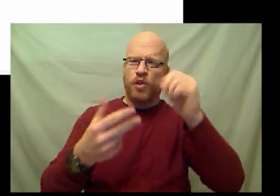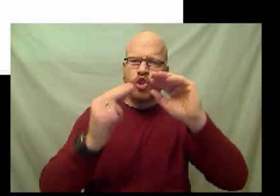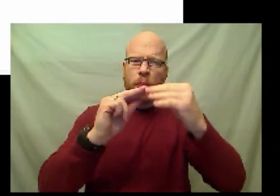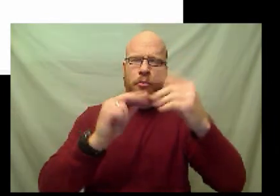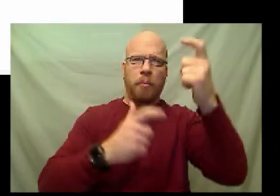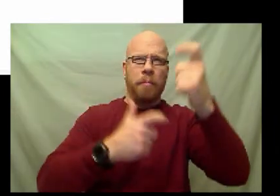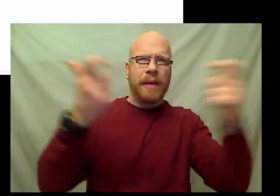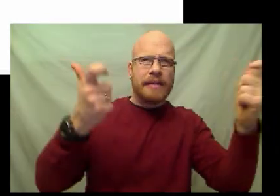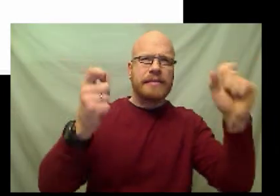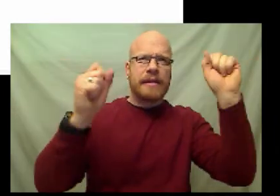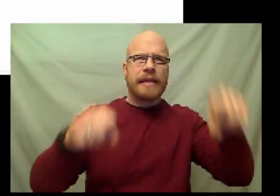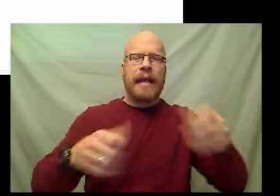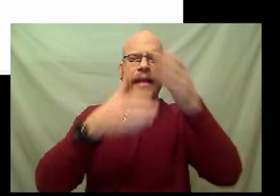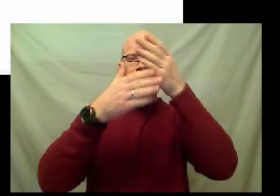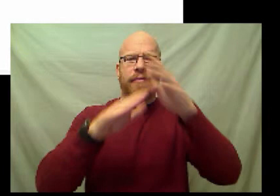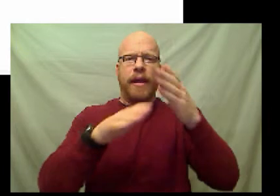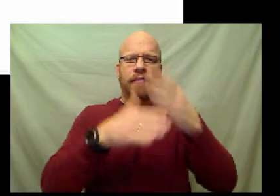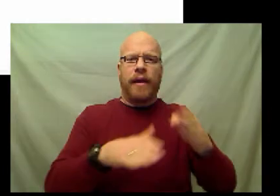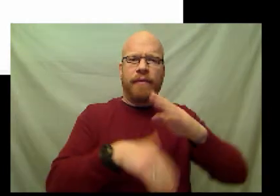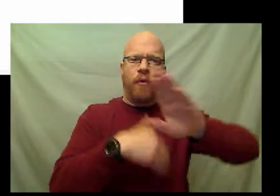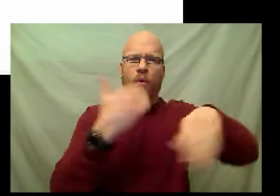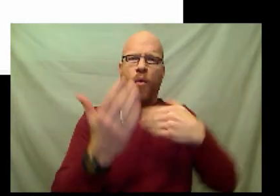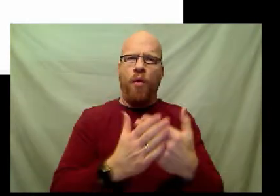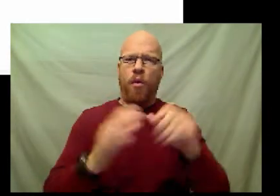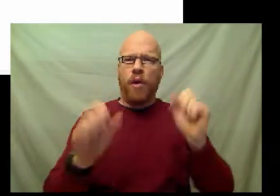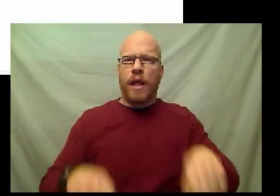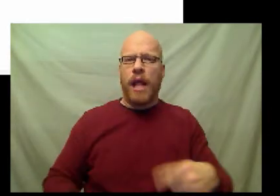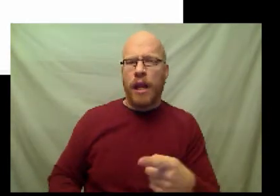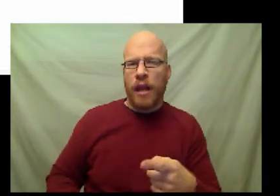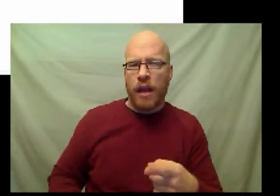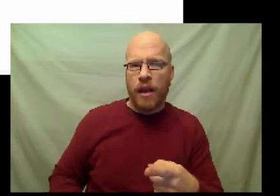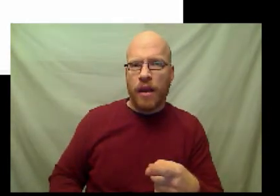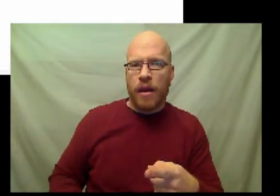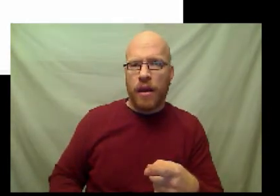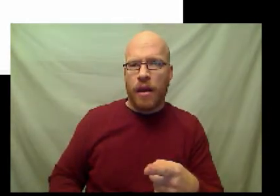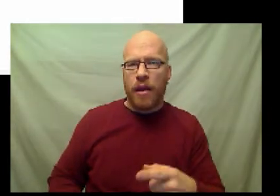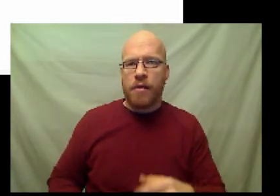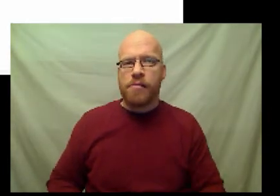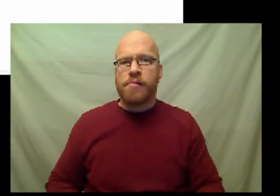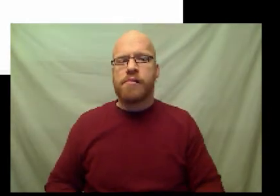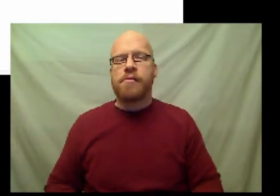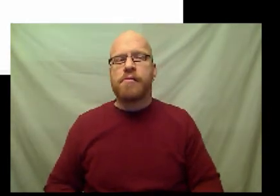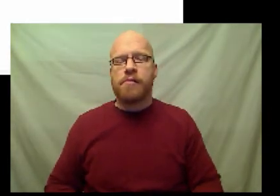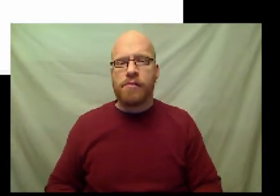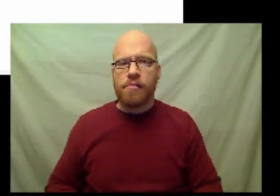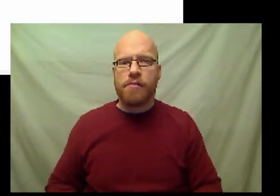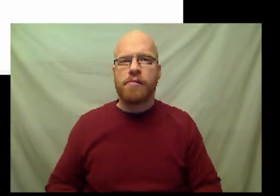what number is the biggest possible divisor for each -- each of these numbers?